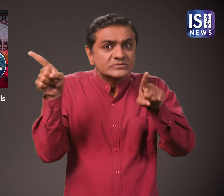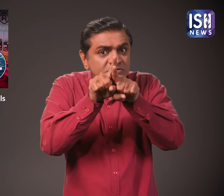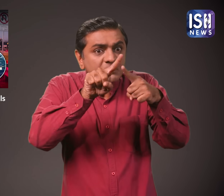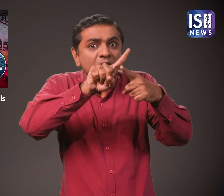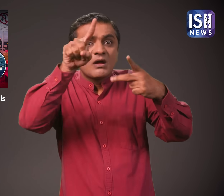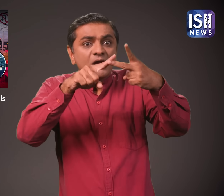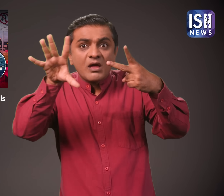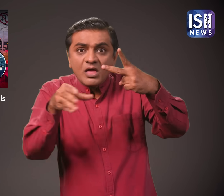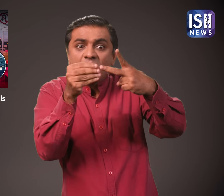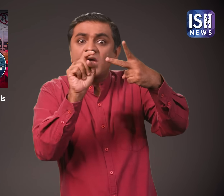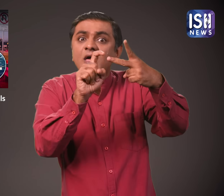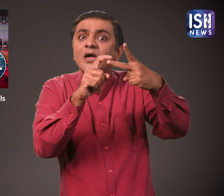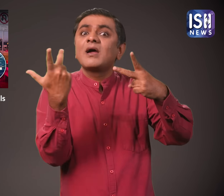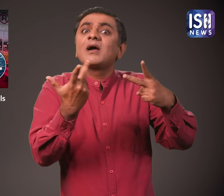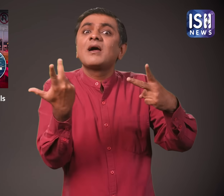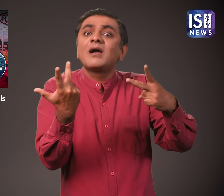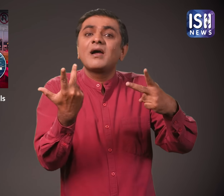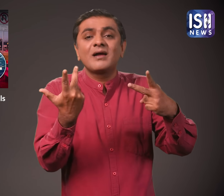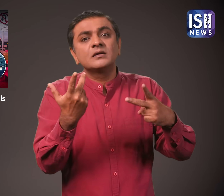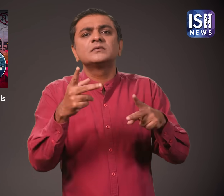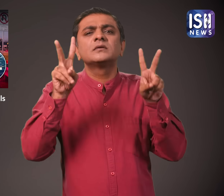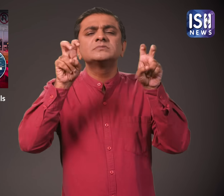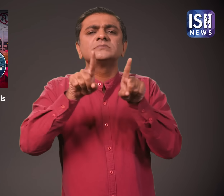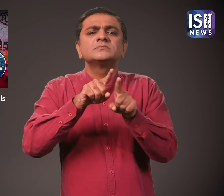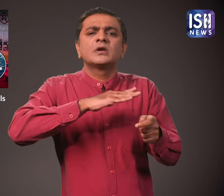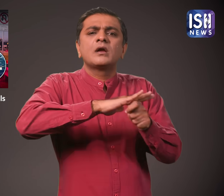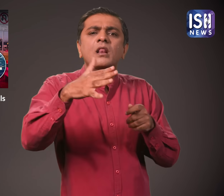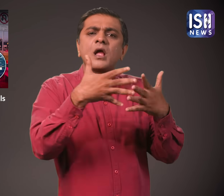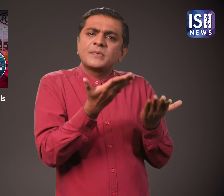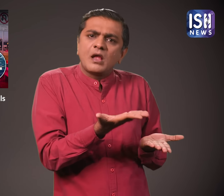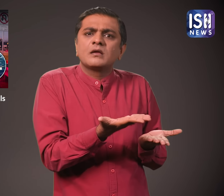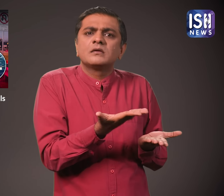Adding to it, he said, "They are killing Americans."